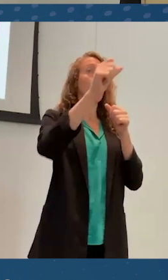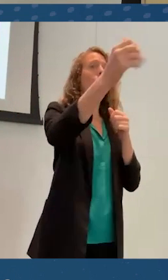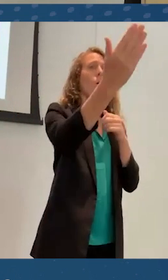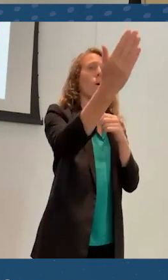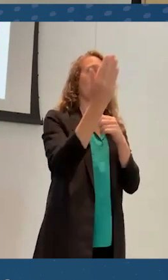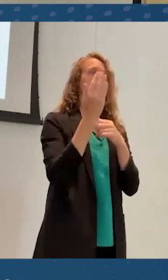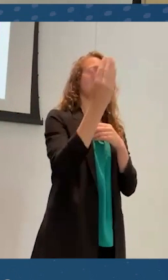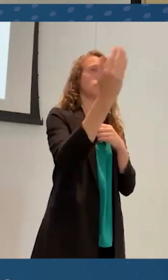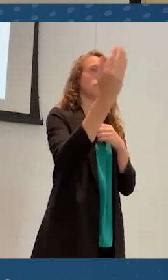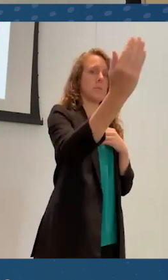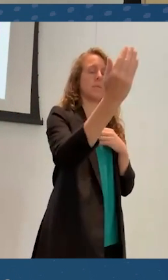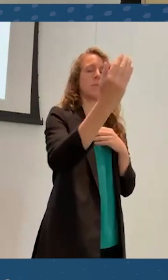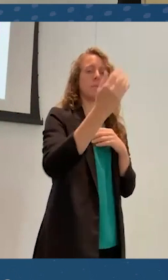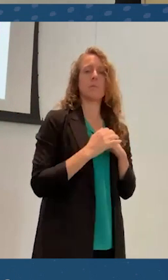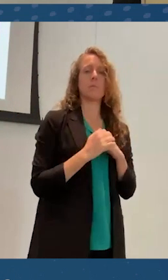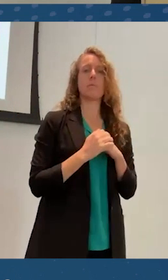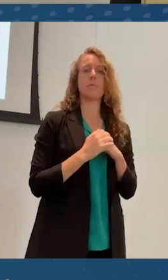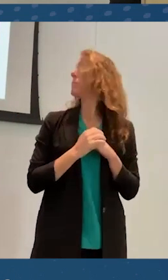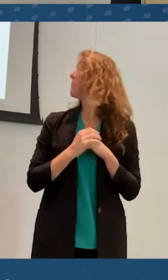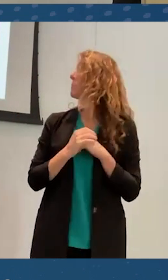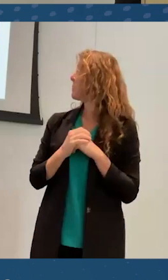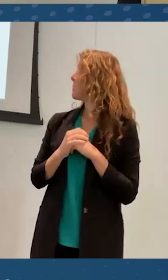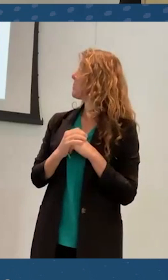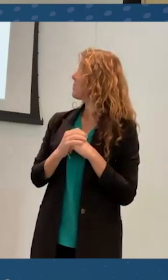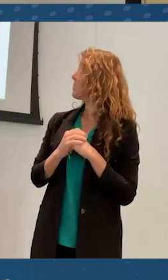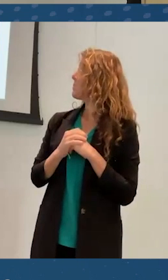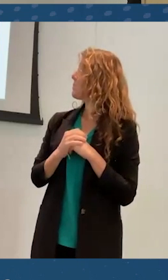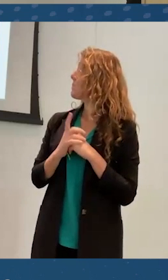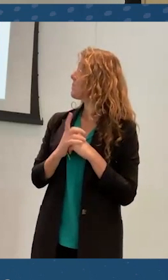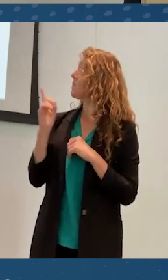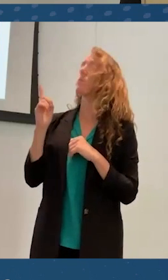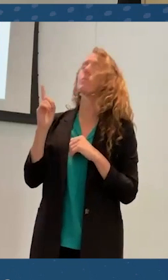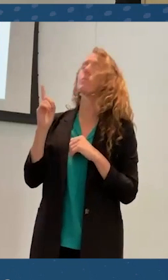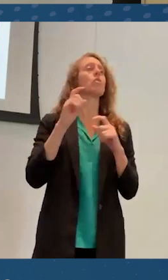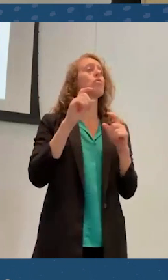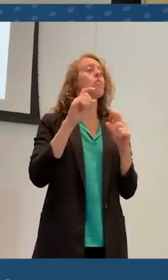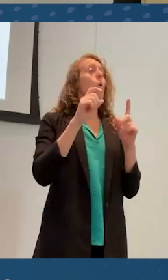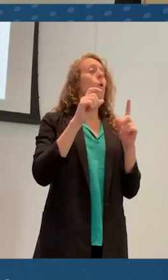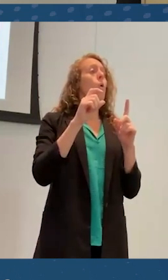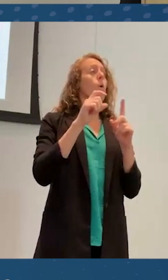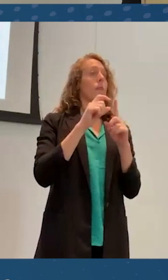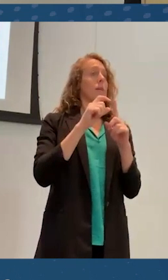And because the text size will appear to remain constant to users, it becomes